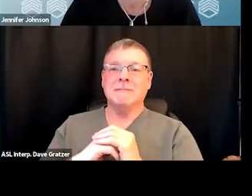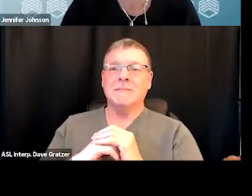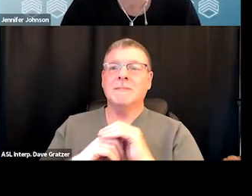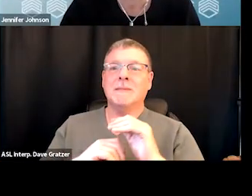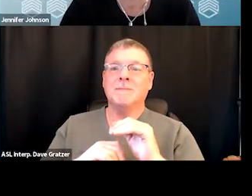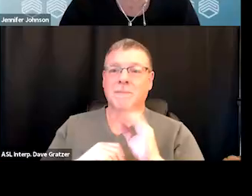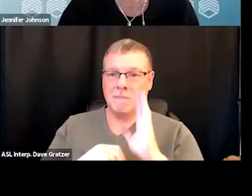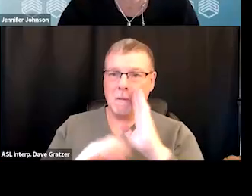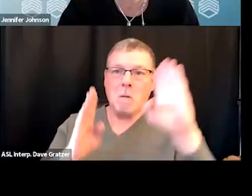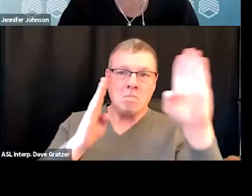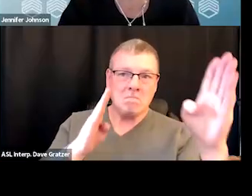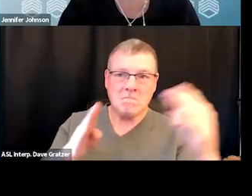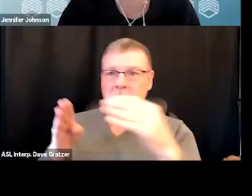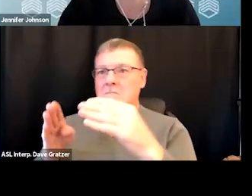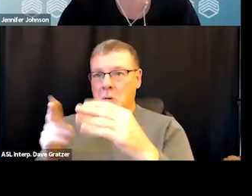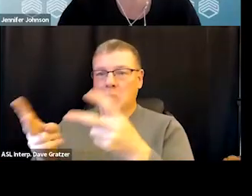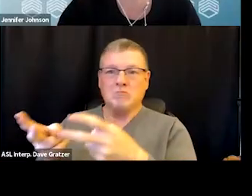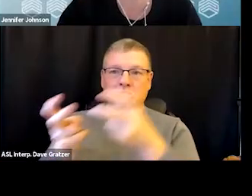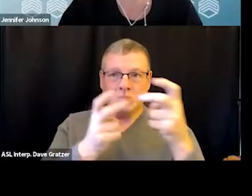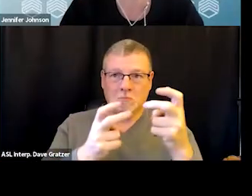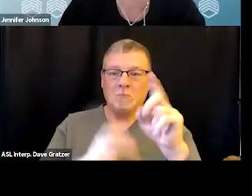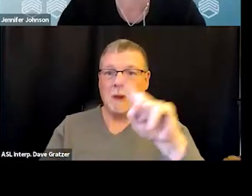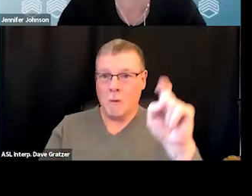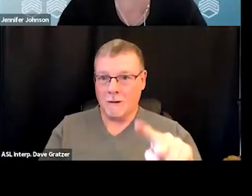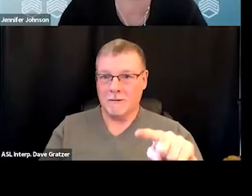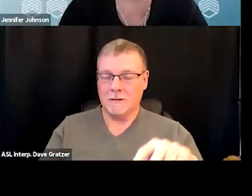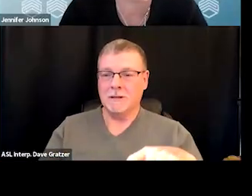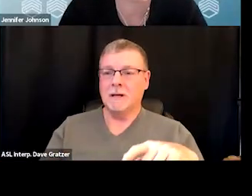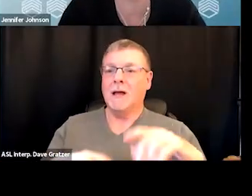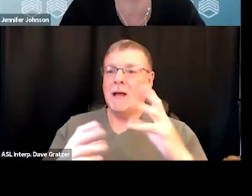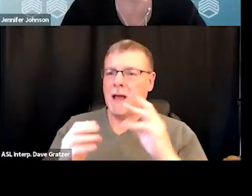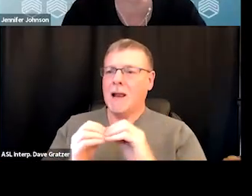we'll be going to pull questions and, uh, and have more of a discussion.